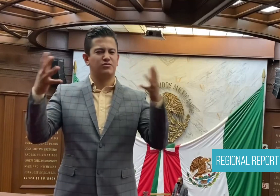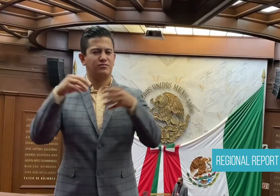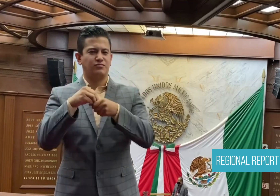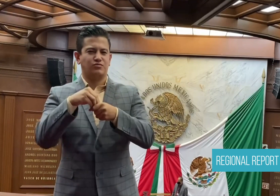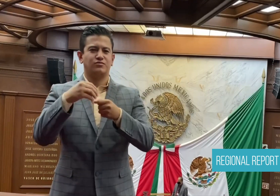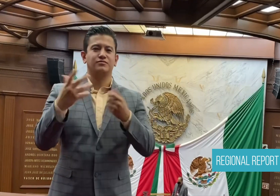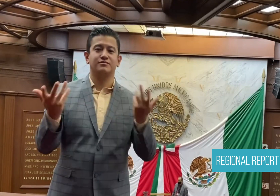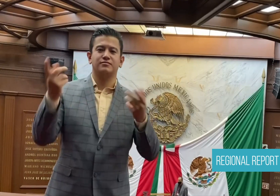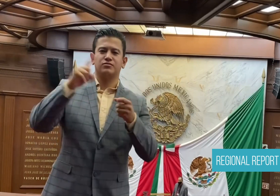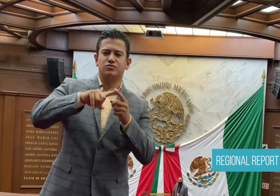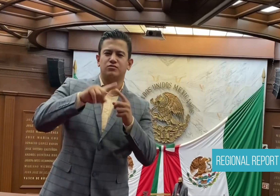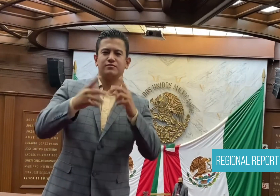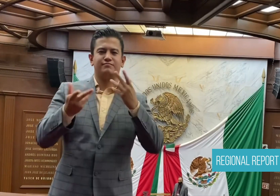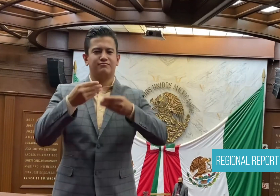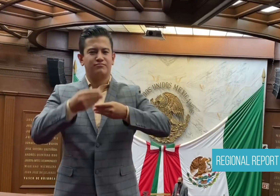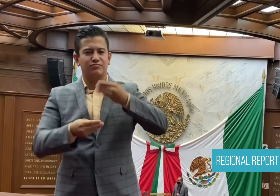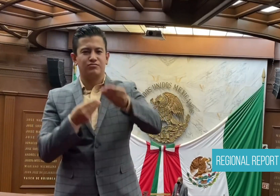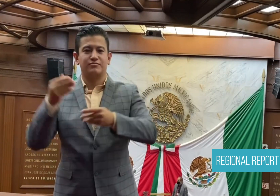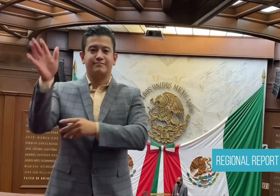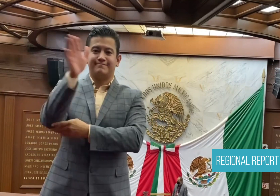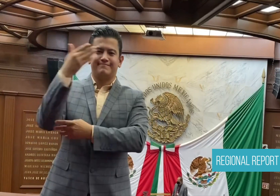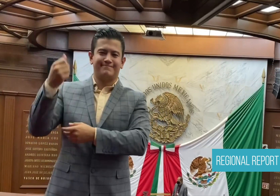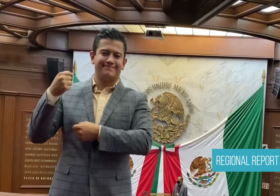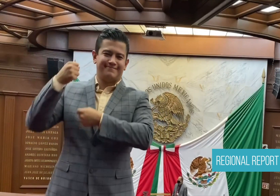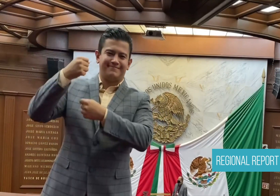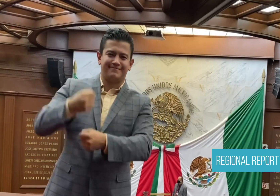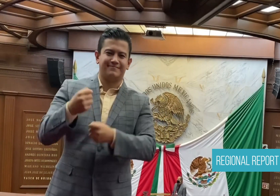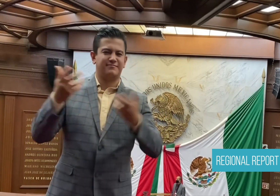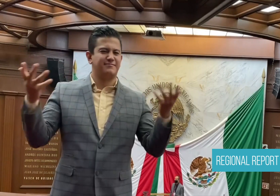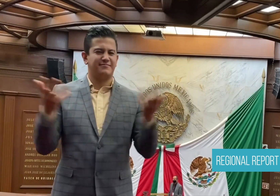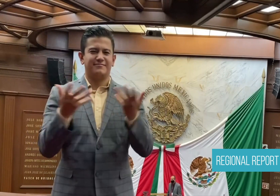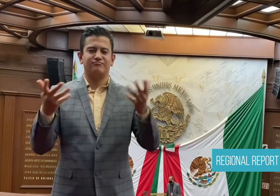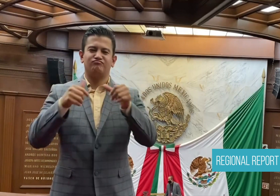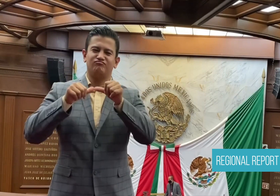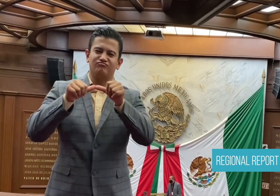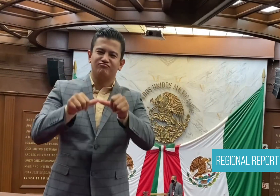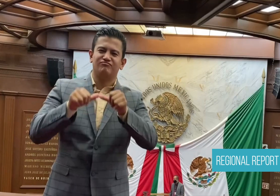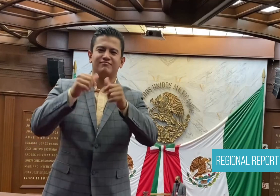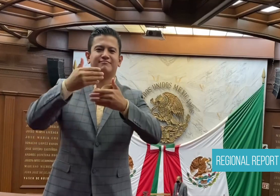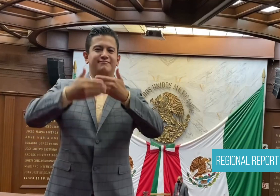to celebrate their identity and become involved